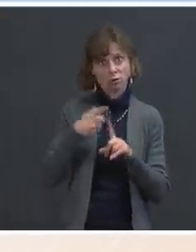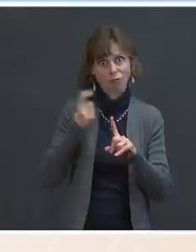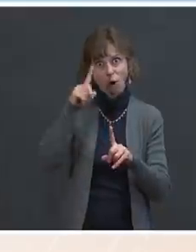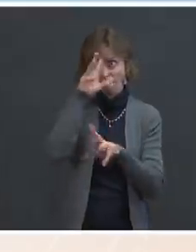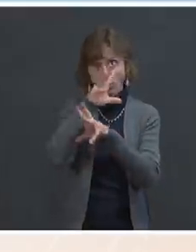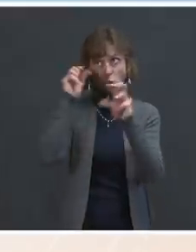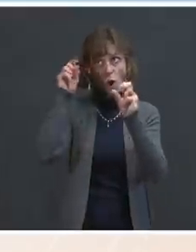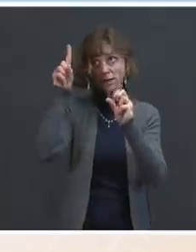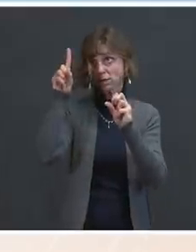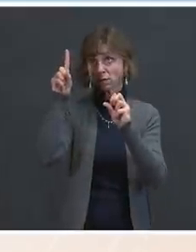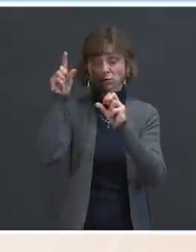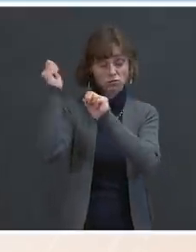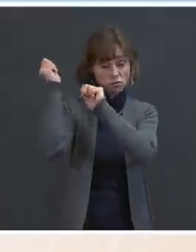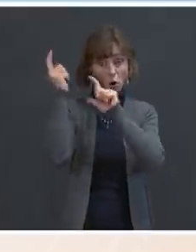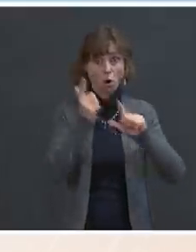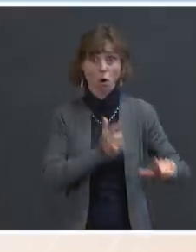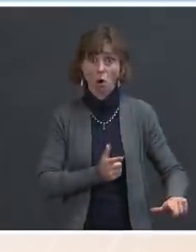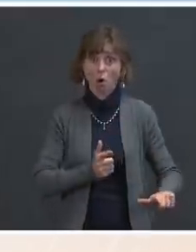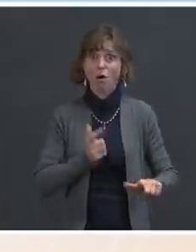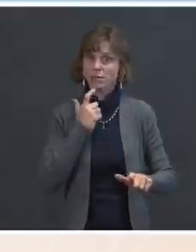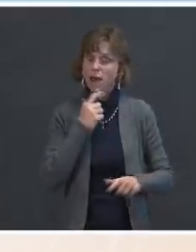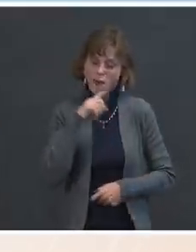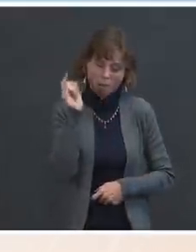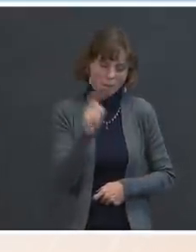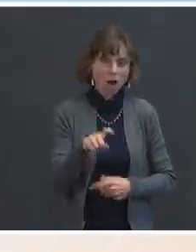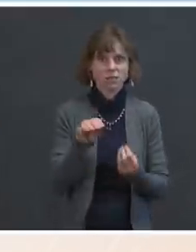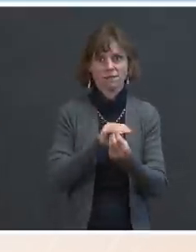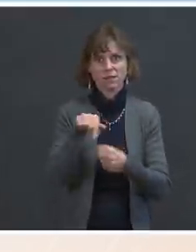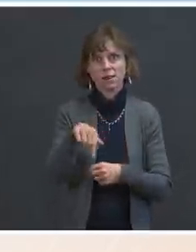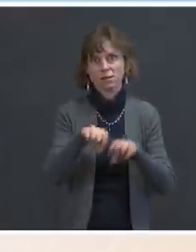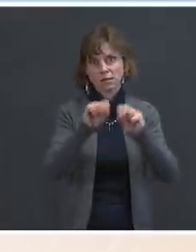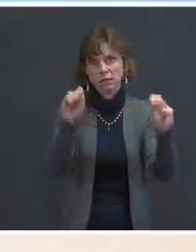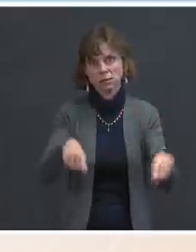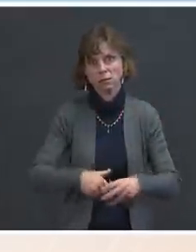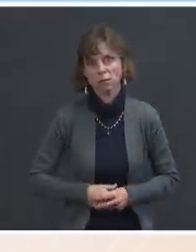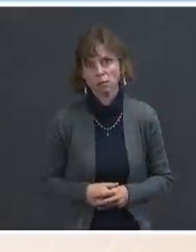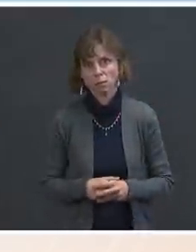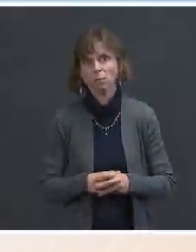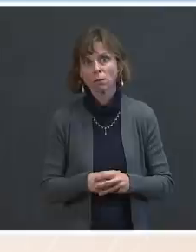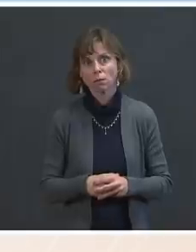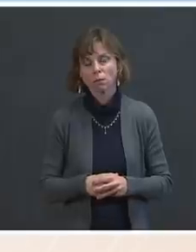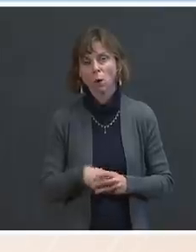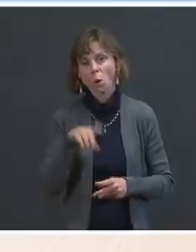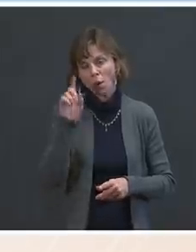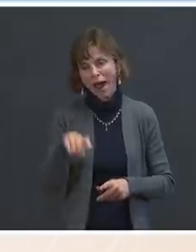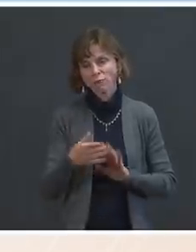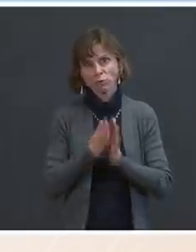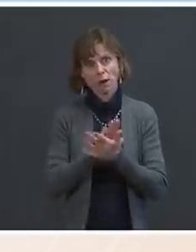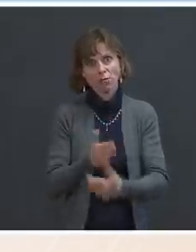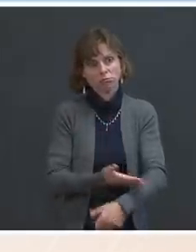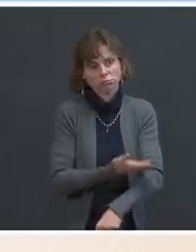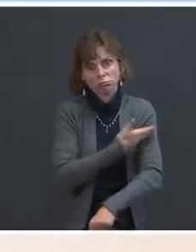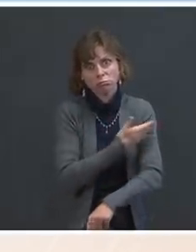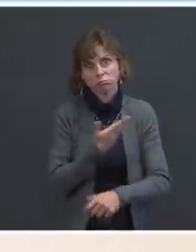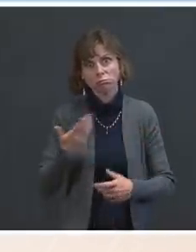to fix our system and make sure that we are better at dealing with the hopes